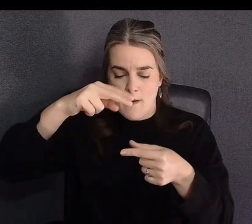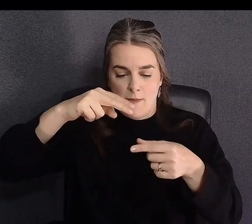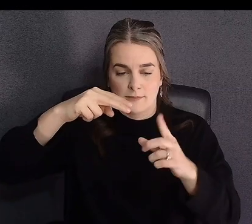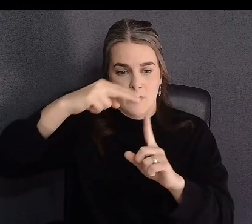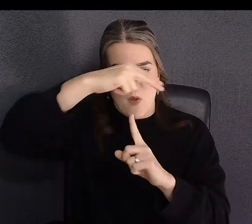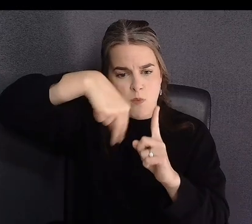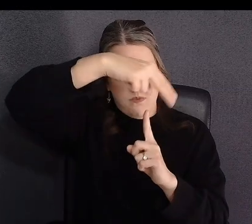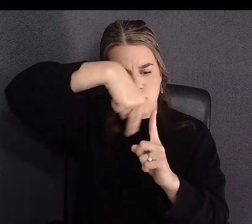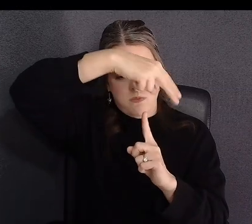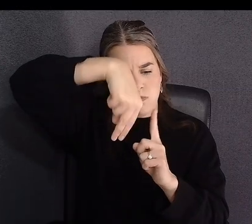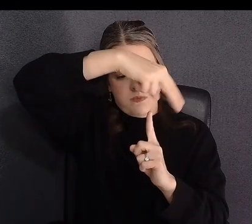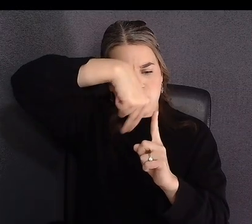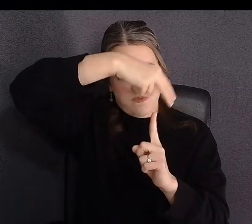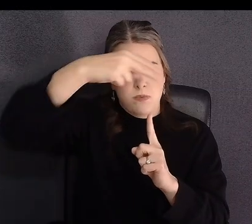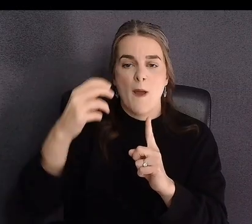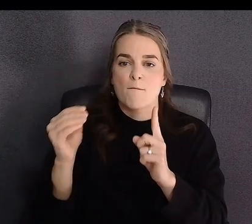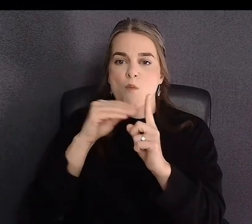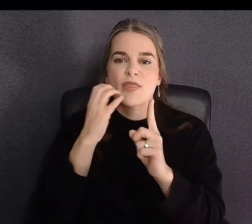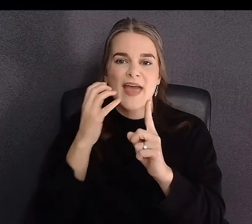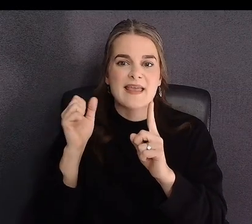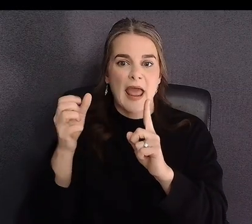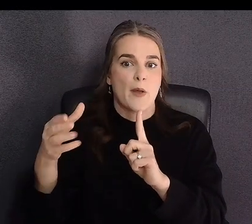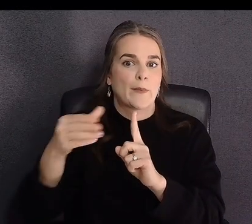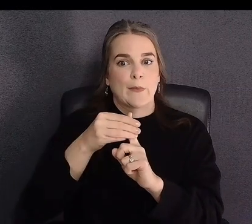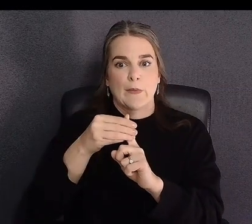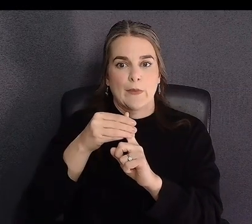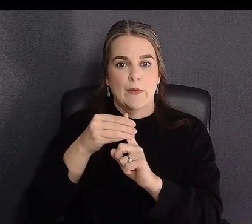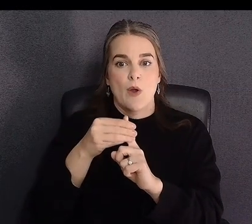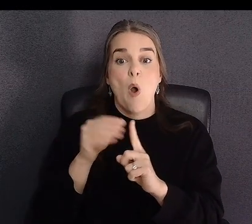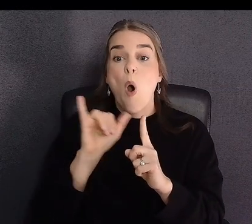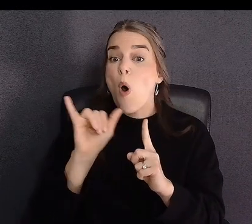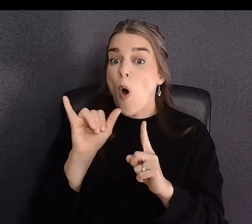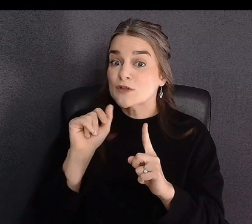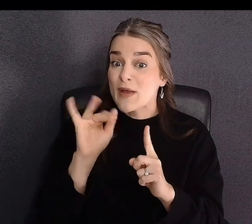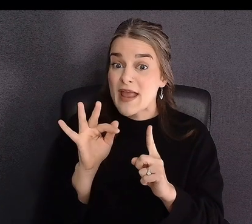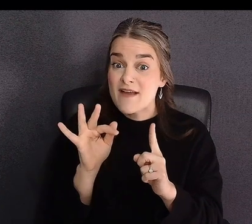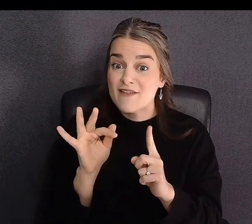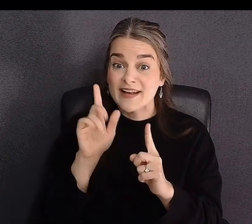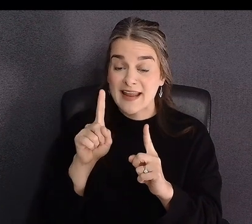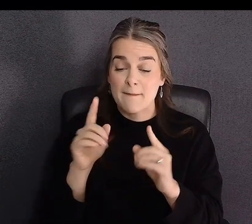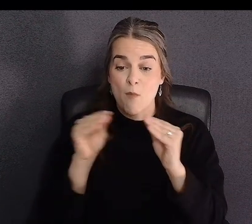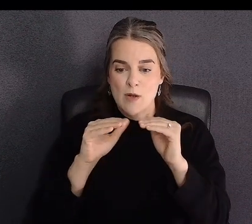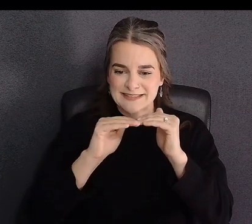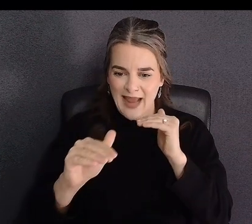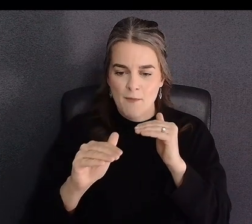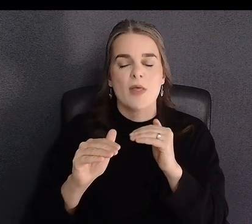We've even used it to tape things to people's hands to help stabilize it. If they need a certain angle that they